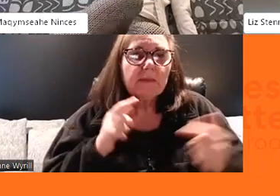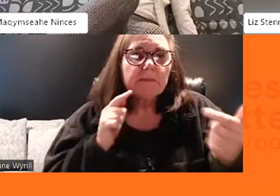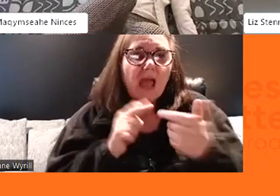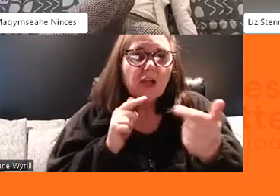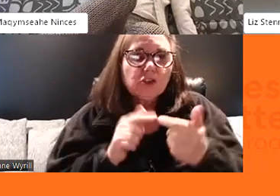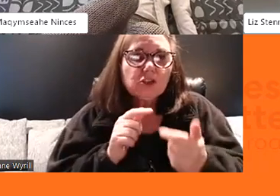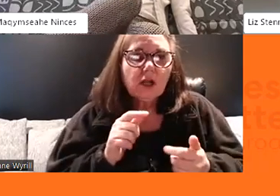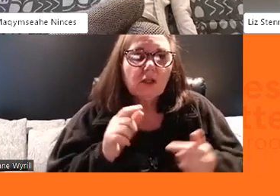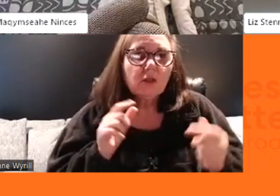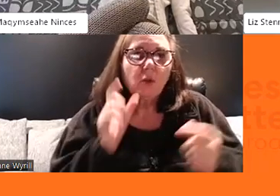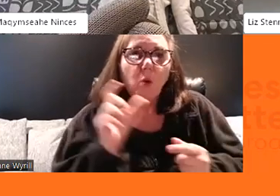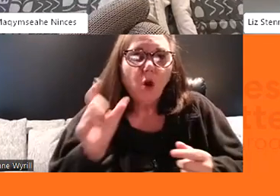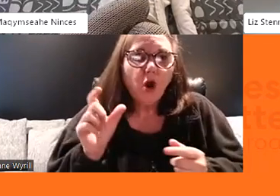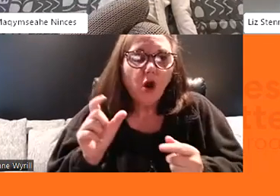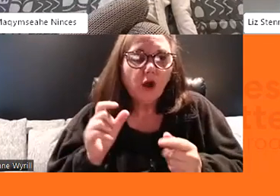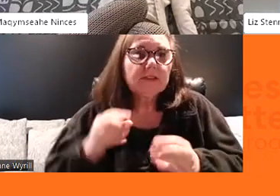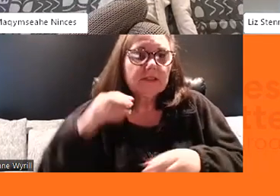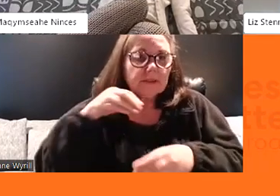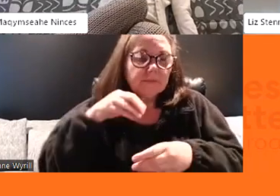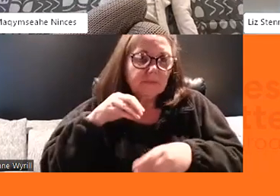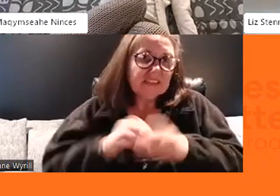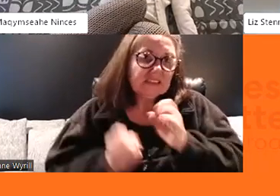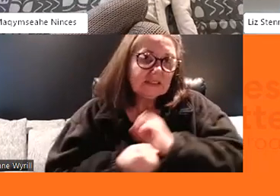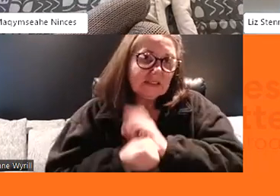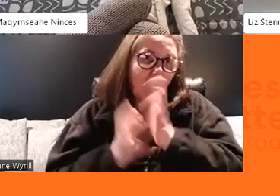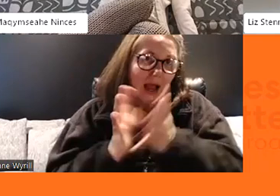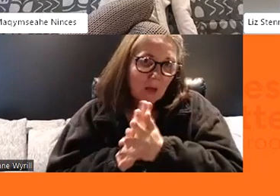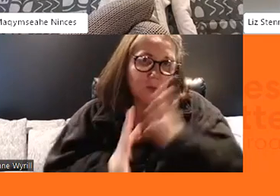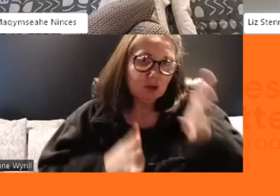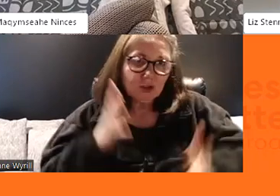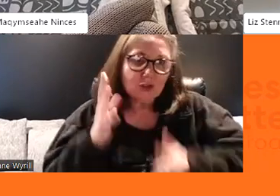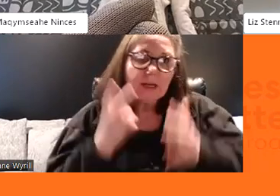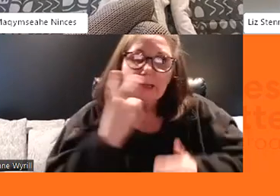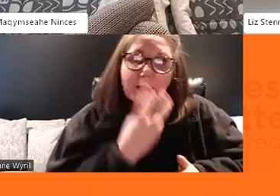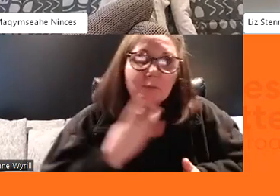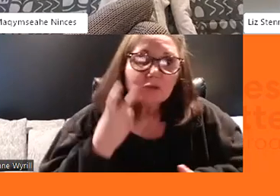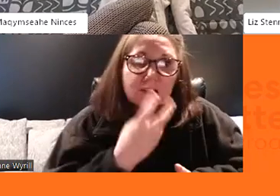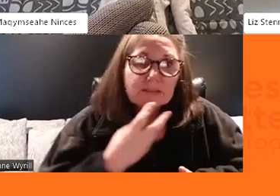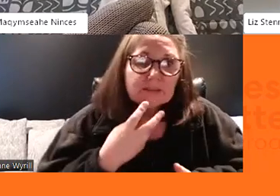people to learn to lip read and understand those words, but also